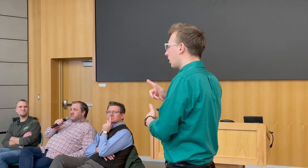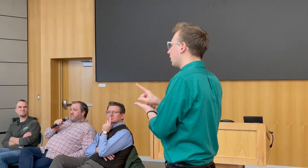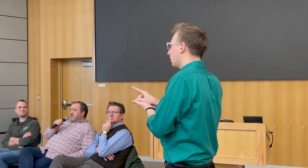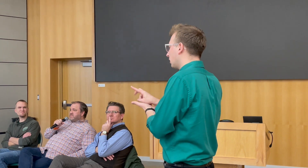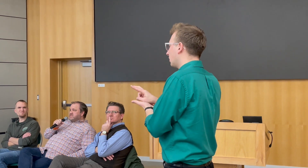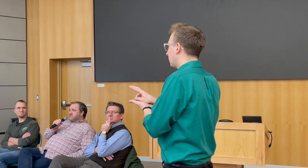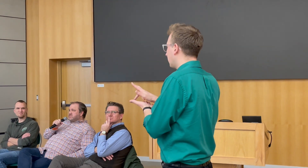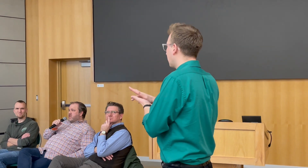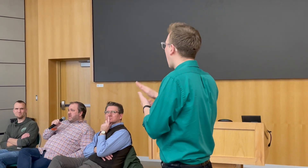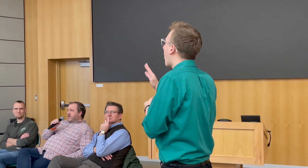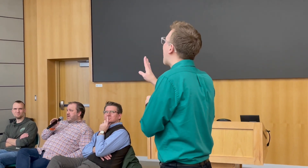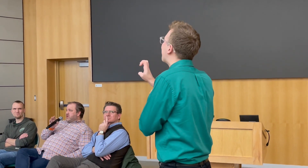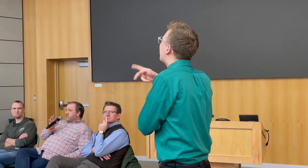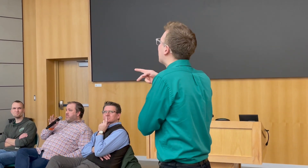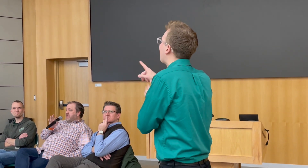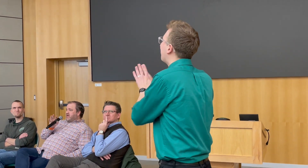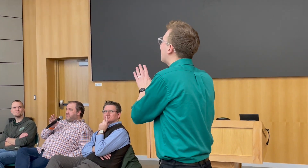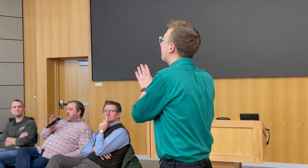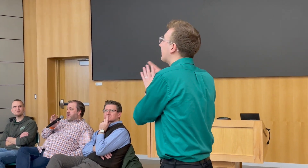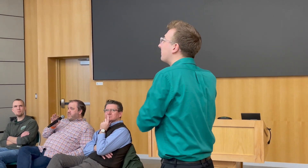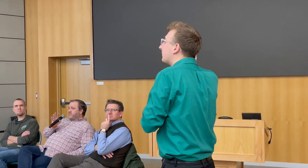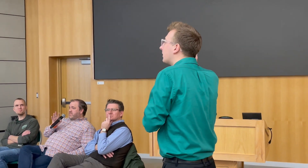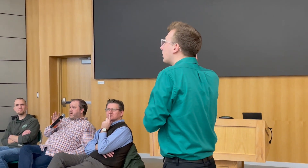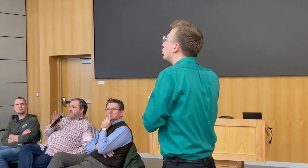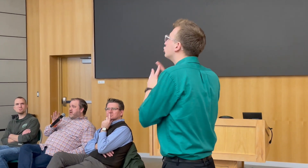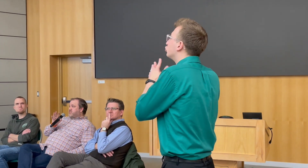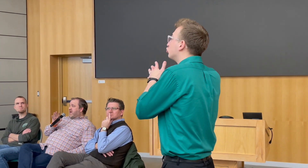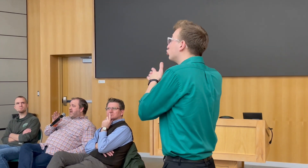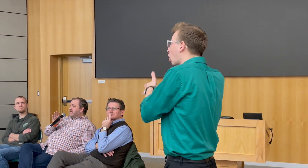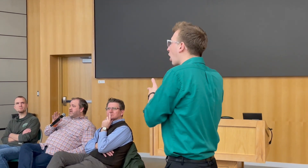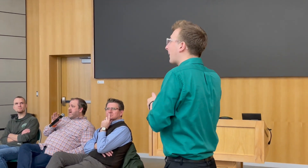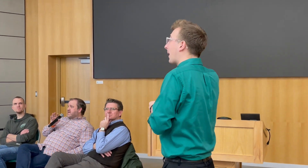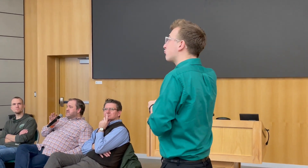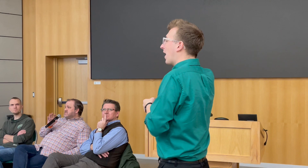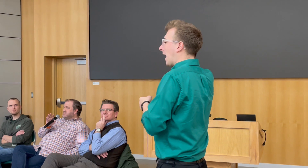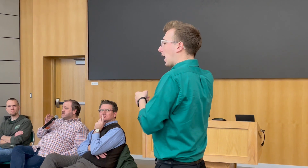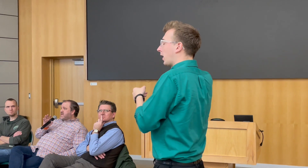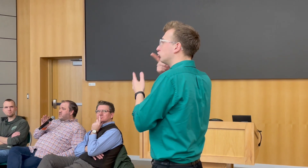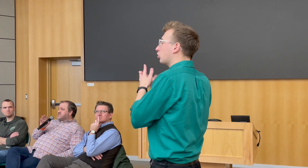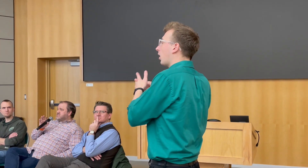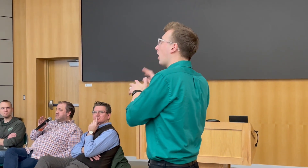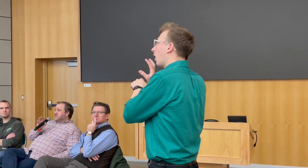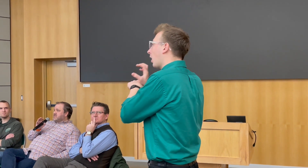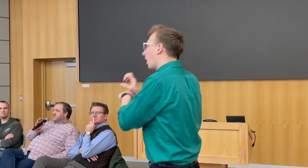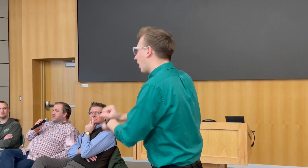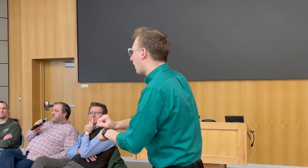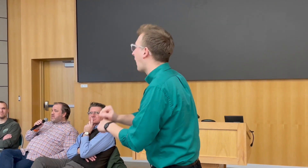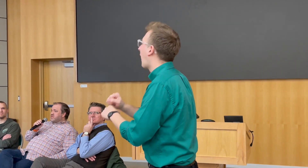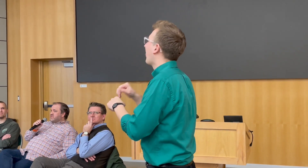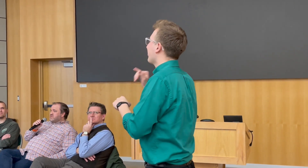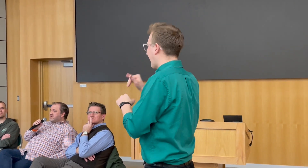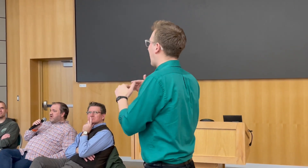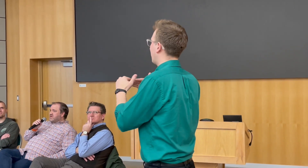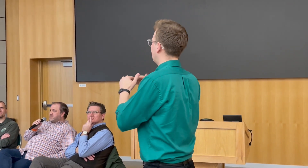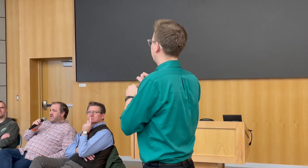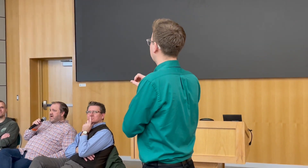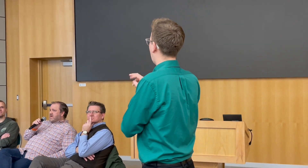those beeps started getting interpreted by my my my brain as so I remember talking to my dad